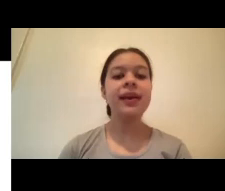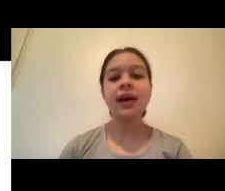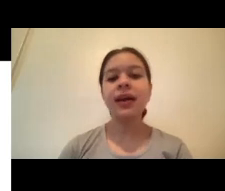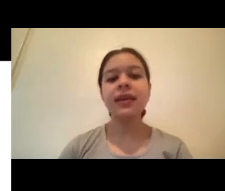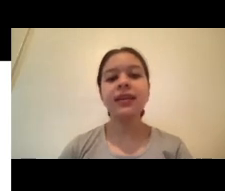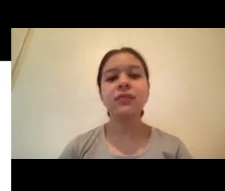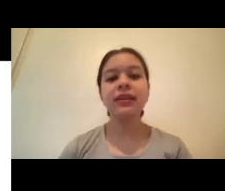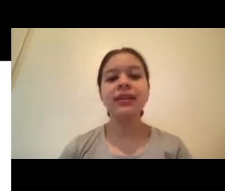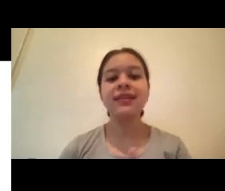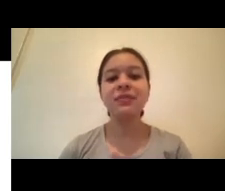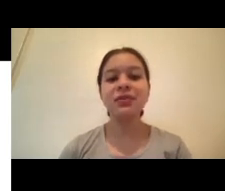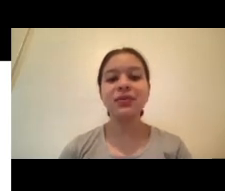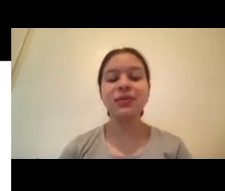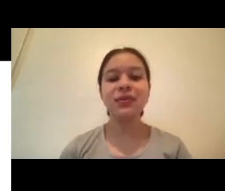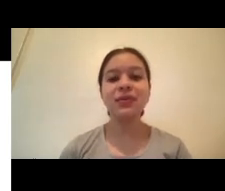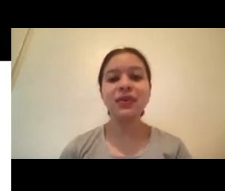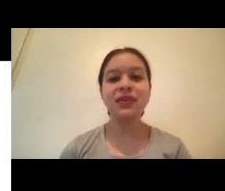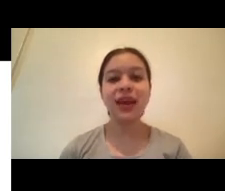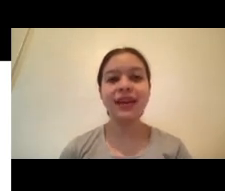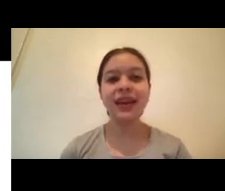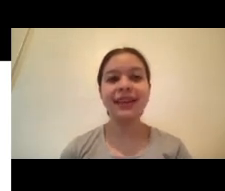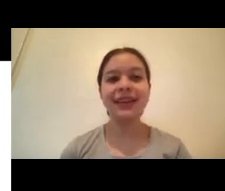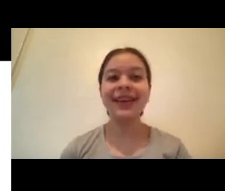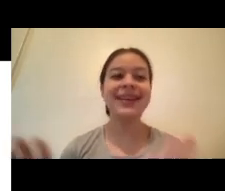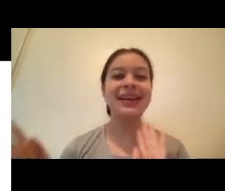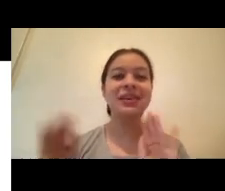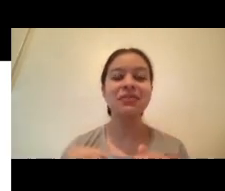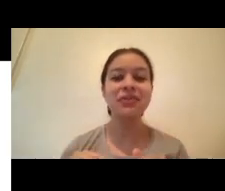Yeah, I think it's really easy for students to kind of get in a negative